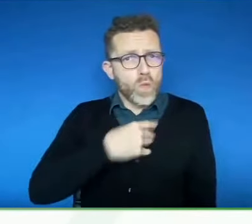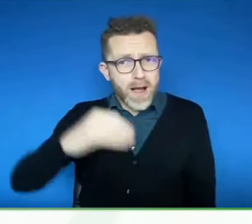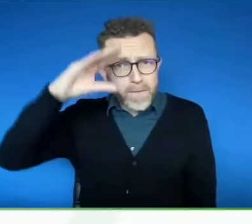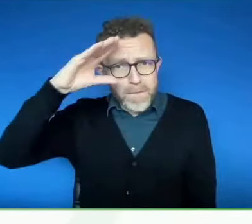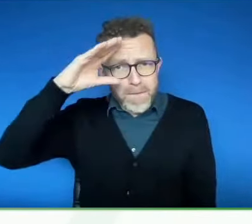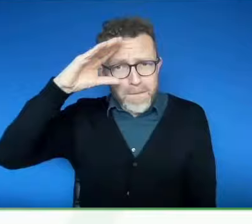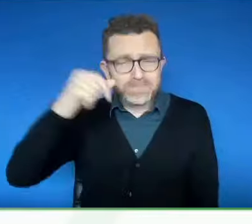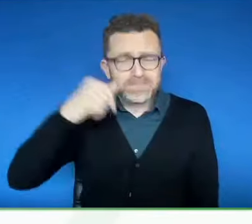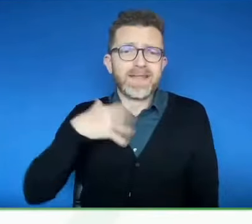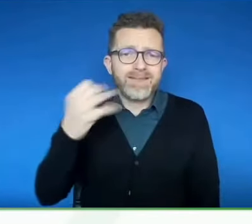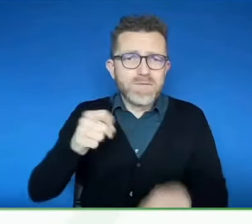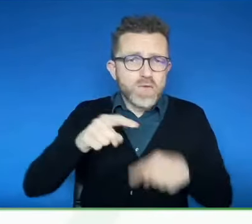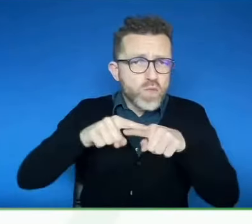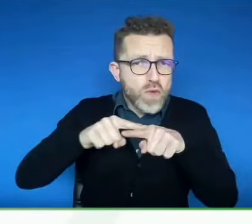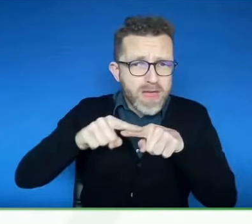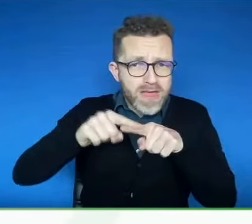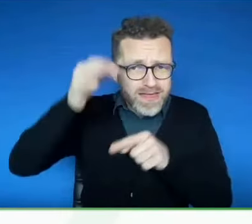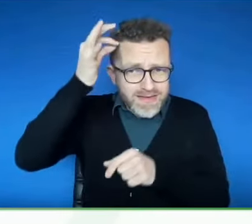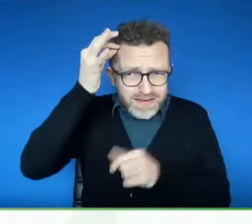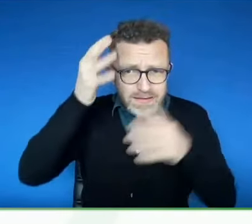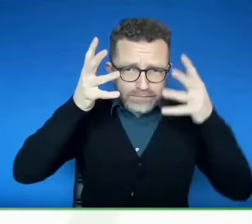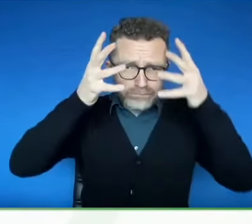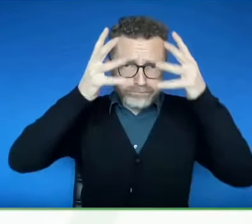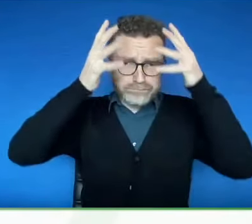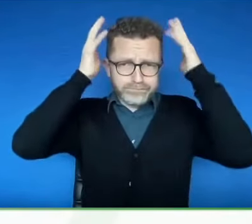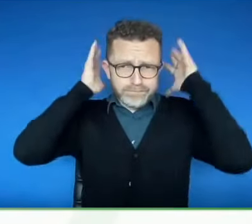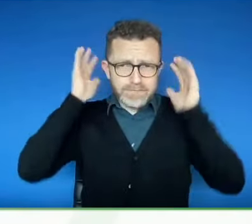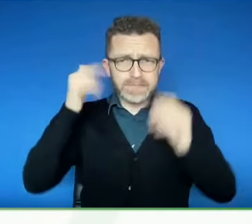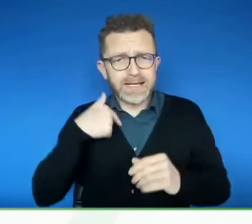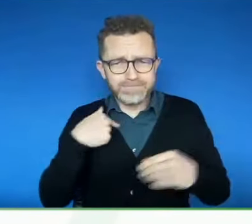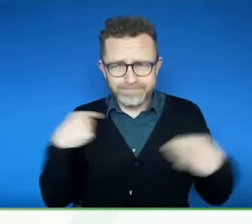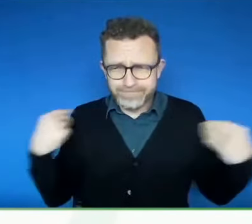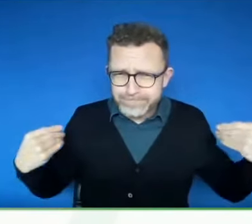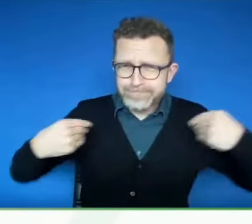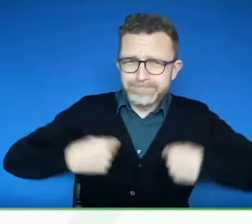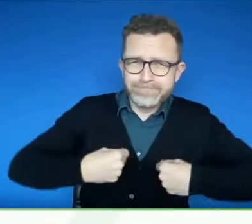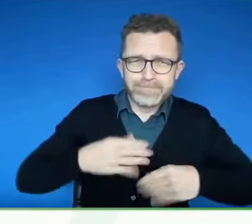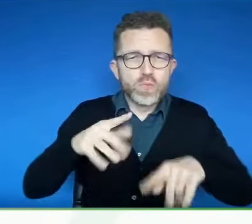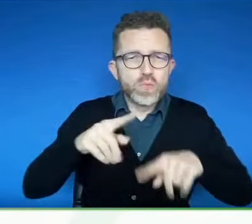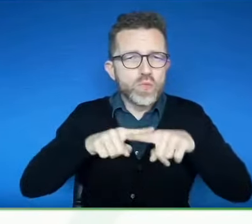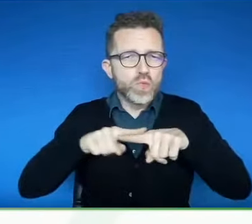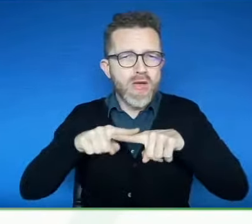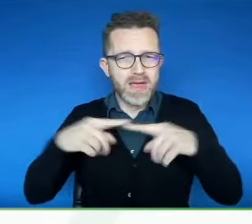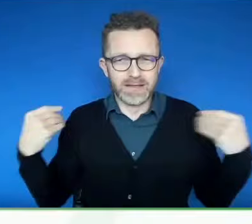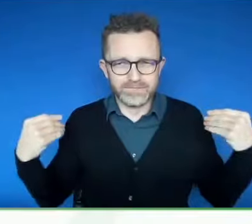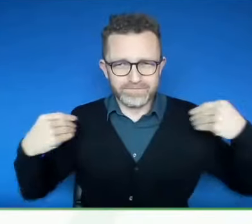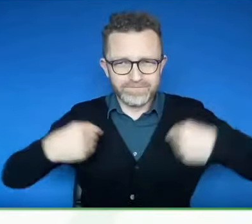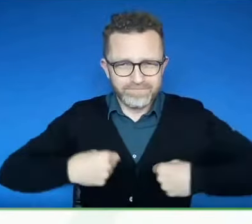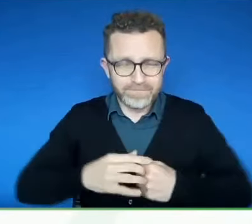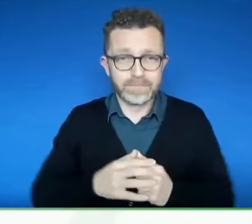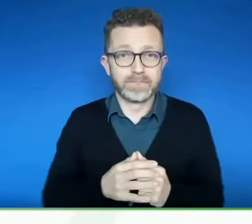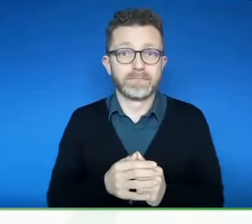I'm not representing the US particular, but the work throughout the world that world vision does.